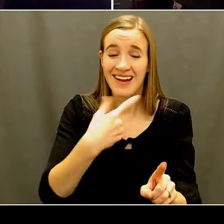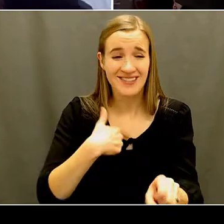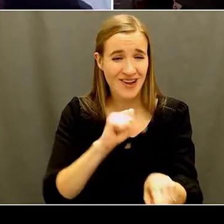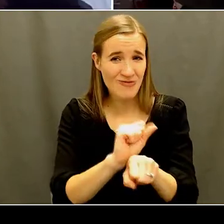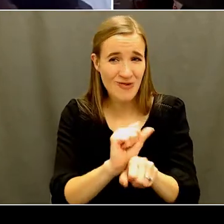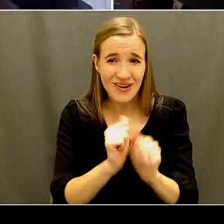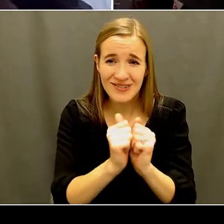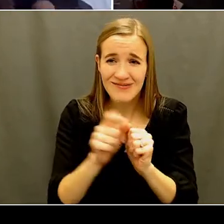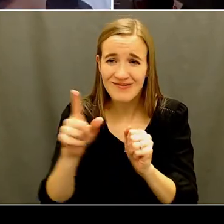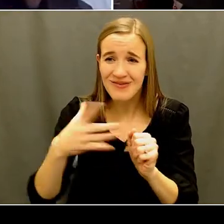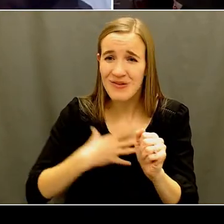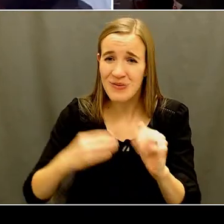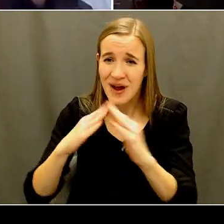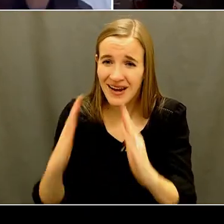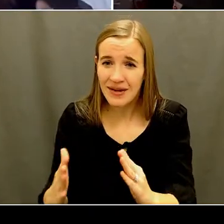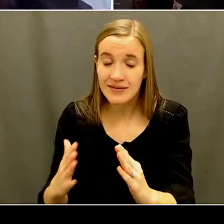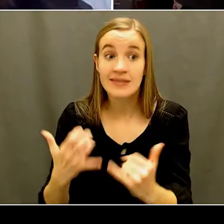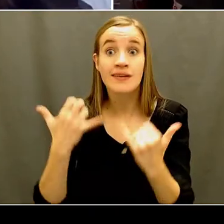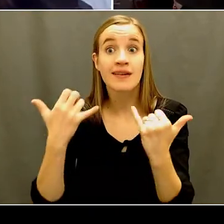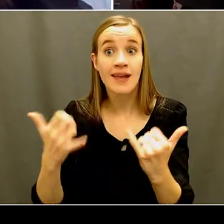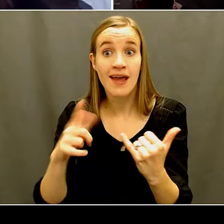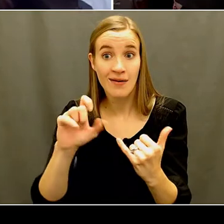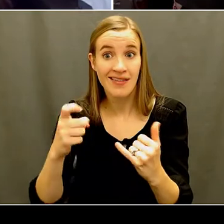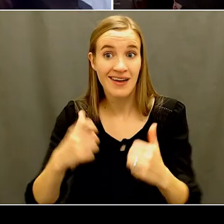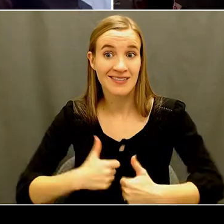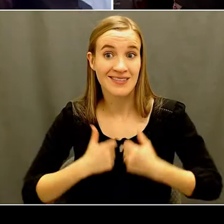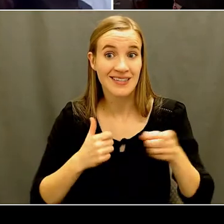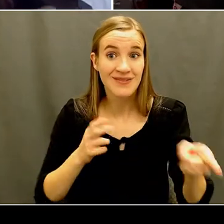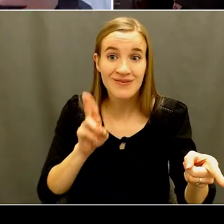with him about you. Please tell me you'll come down to Houston and just